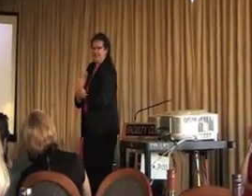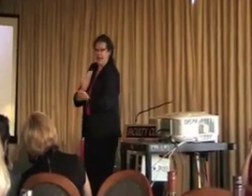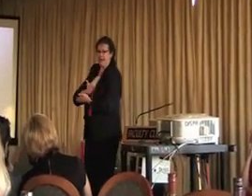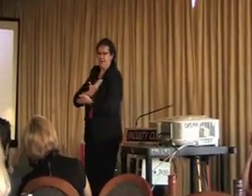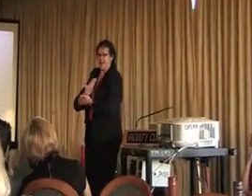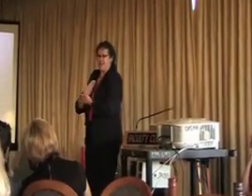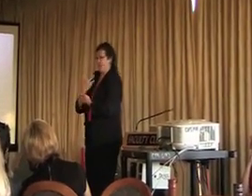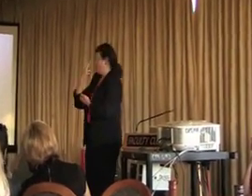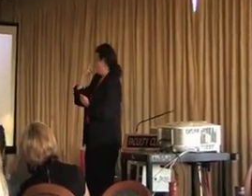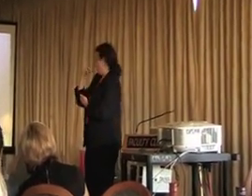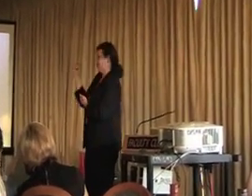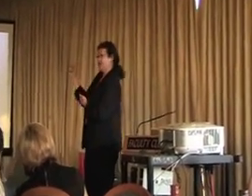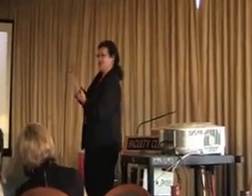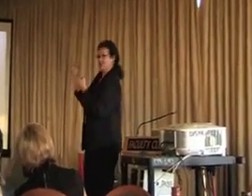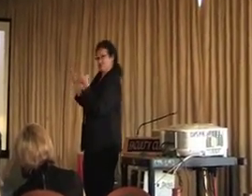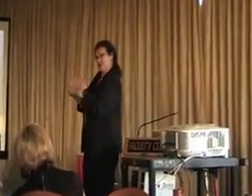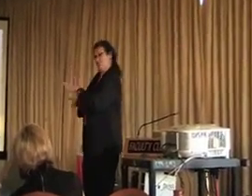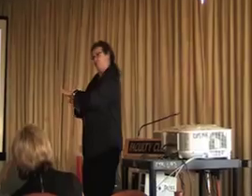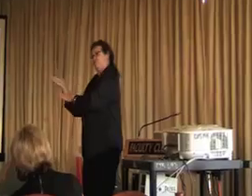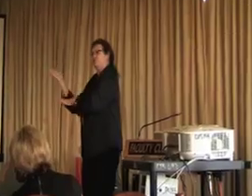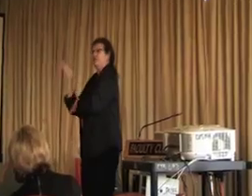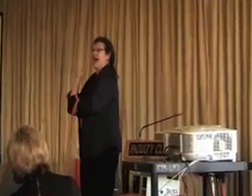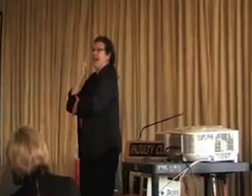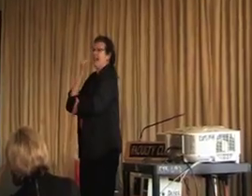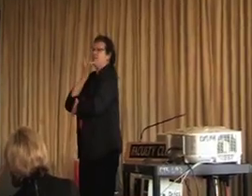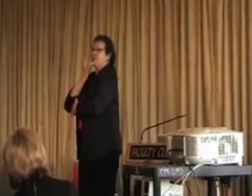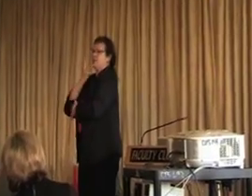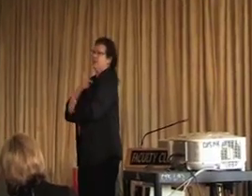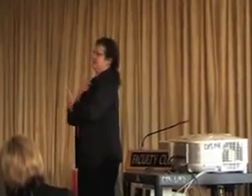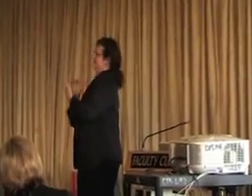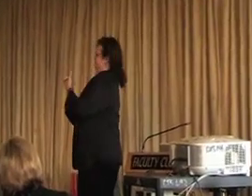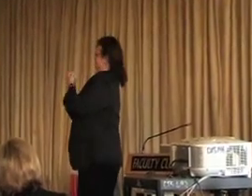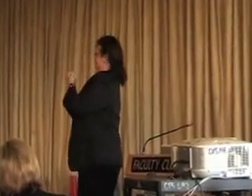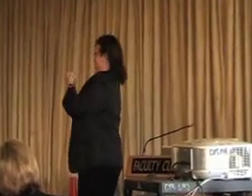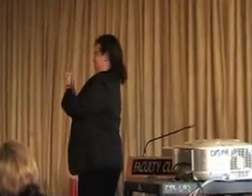I wasn't sure if I was going to be able to make it. You know, as Roger mentioned, he